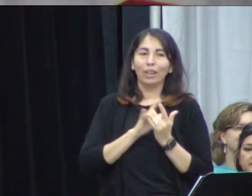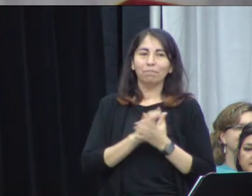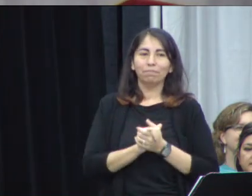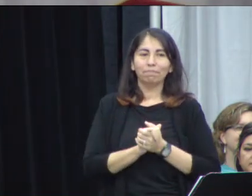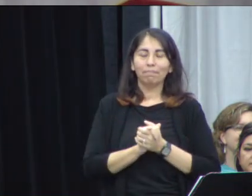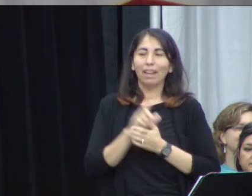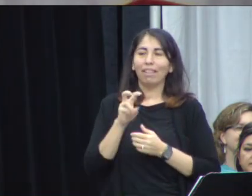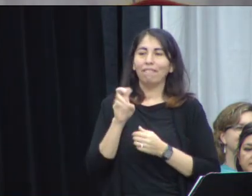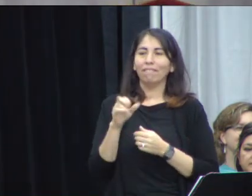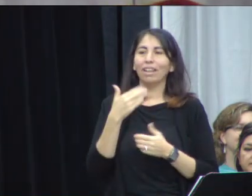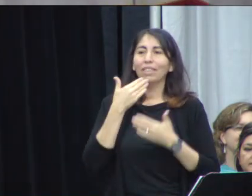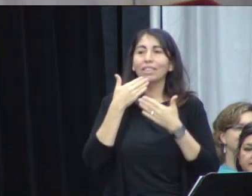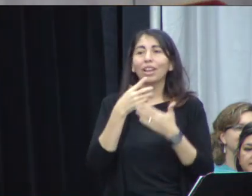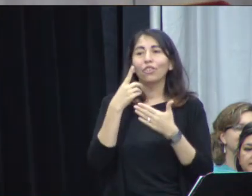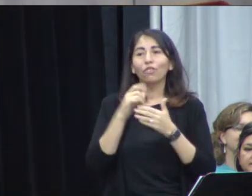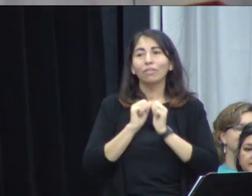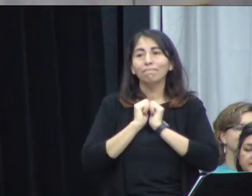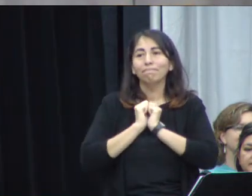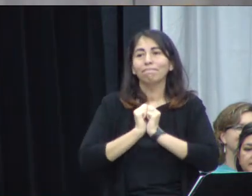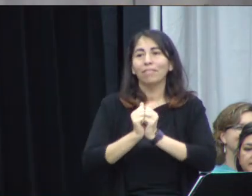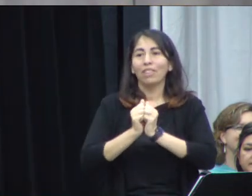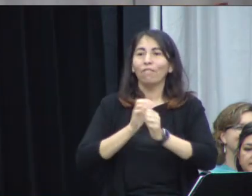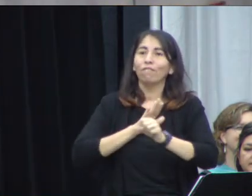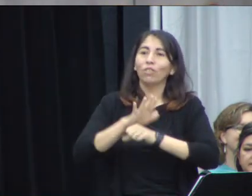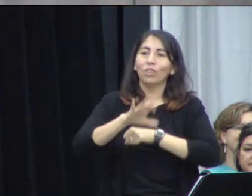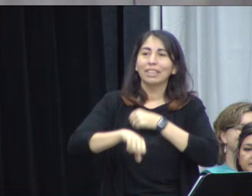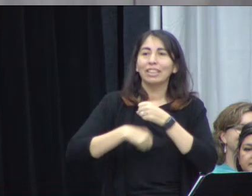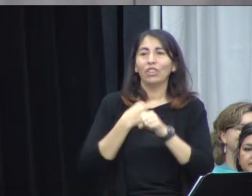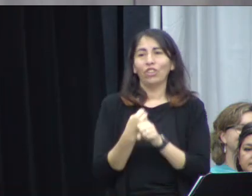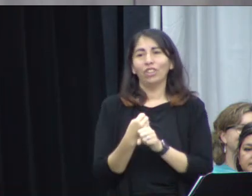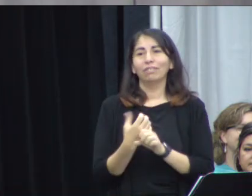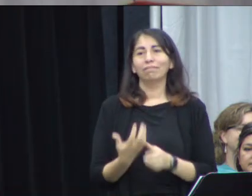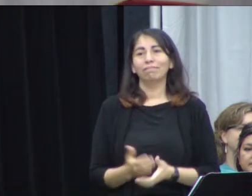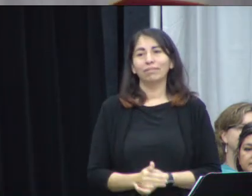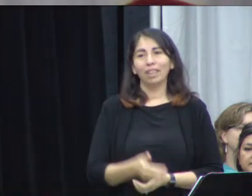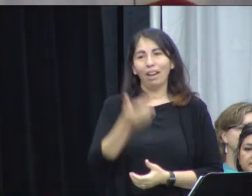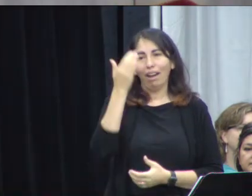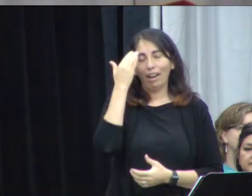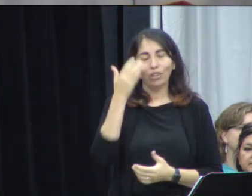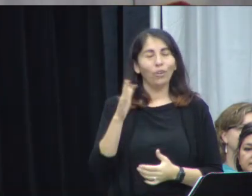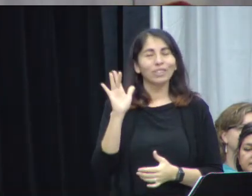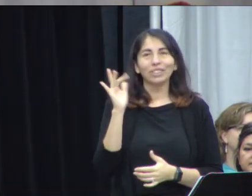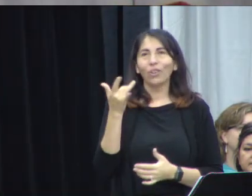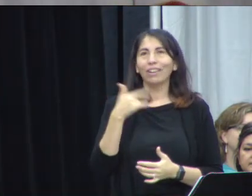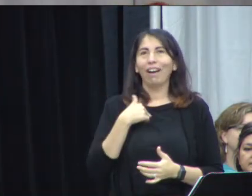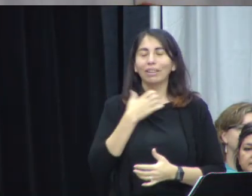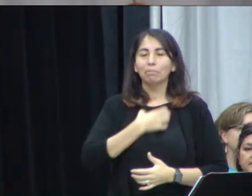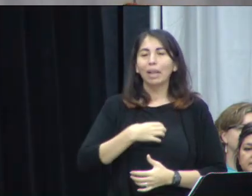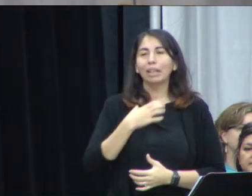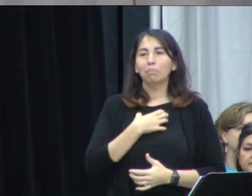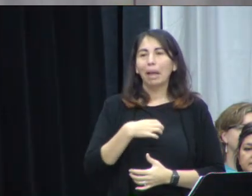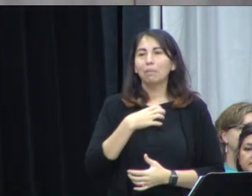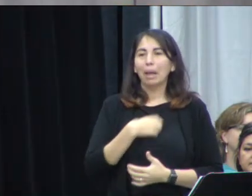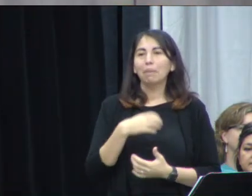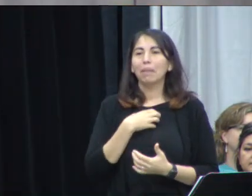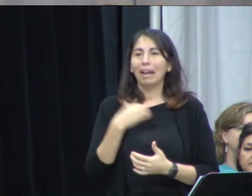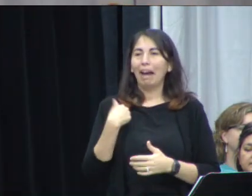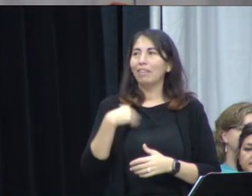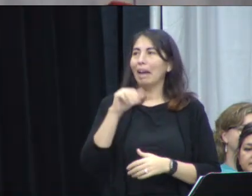thank you for sticking with me through this entire year. I know it was annoying listening to me complain about having an A minus in a class,